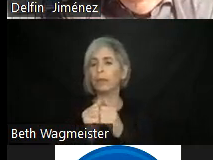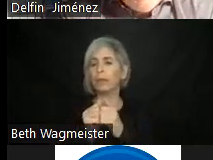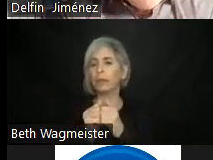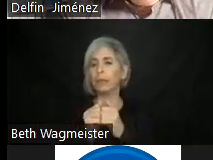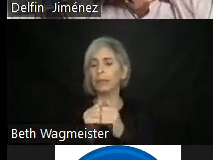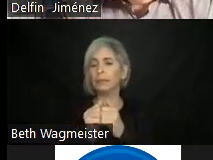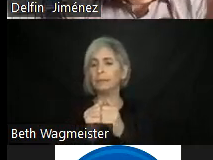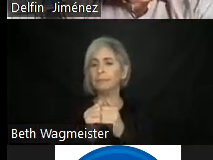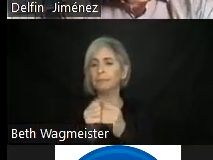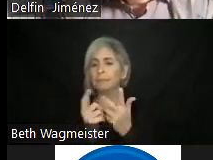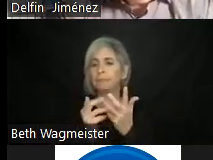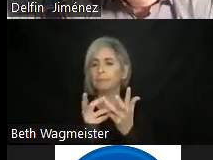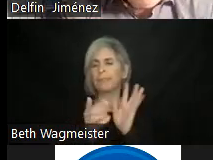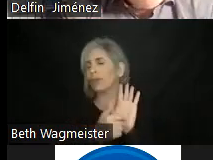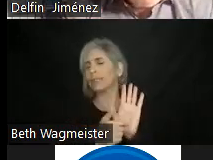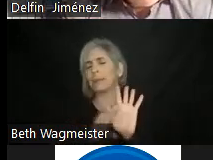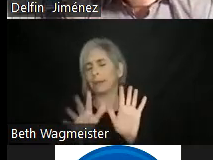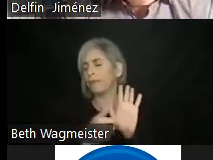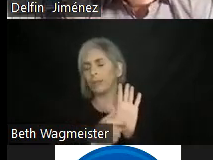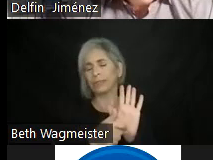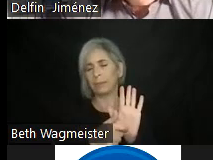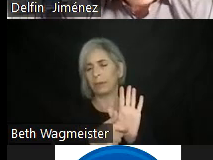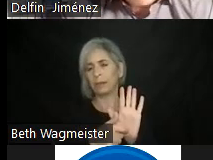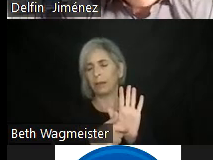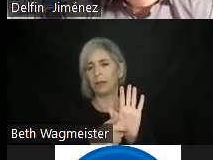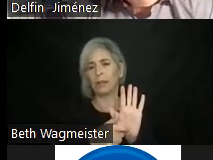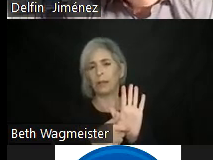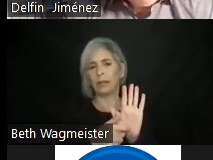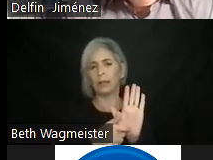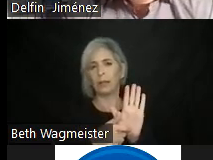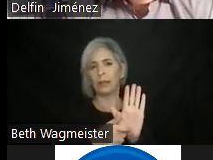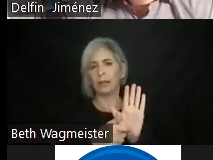just an example. For instance, the profile of handrails in the